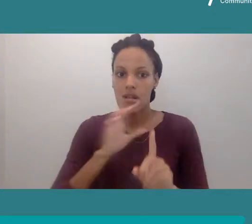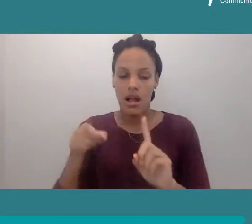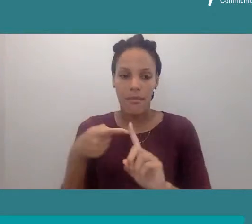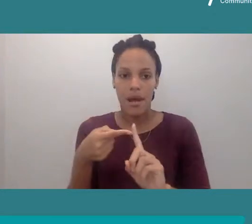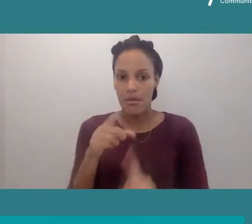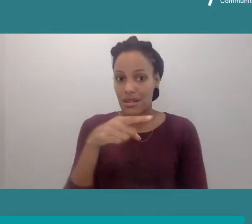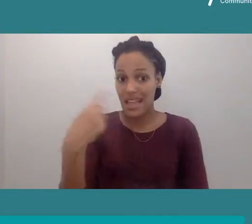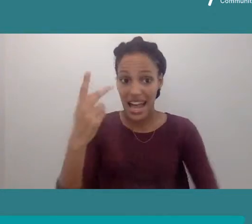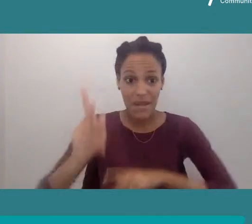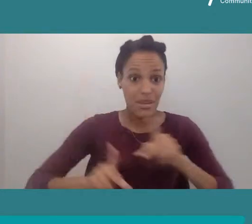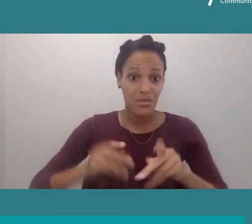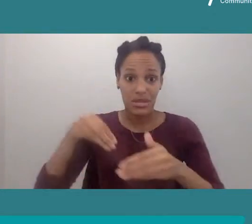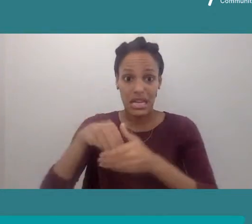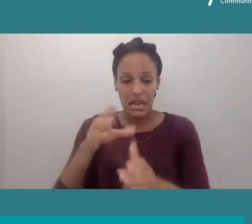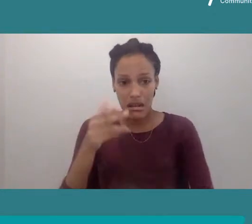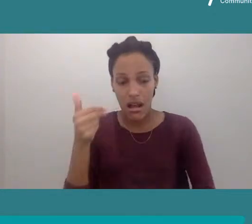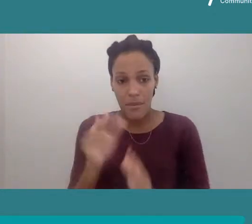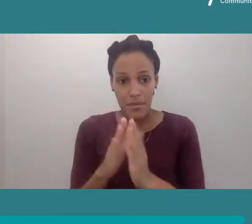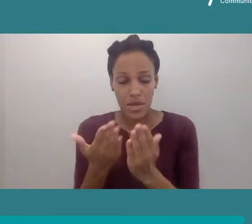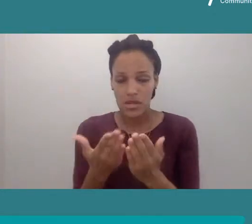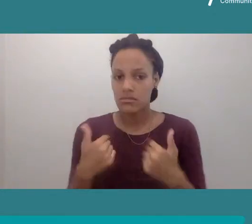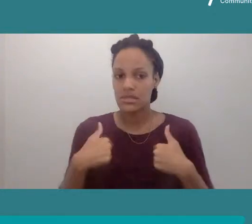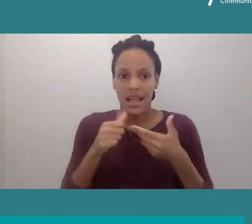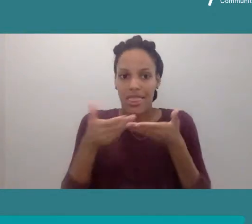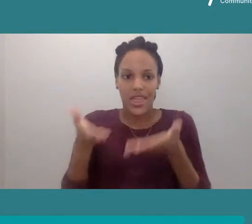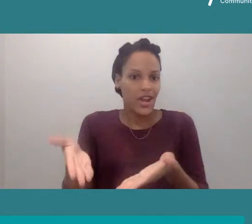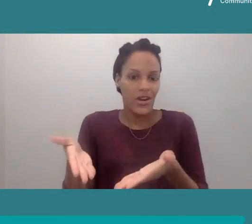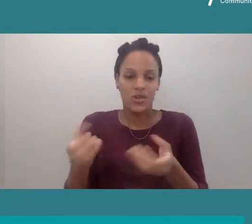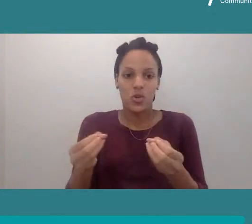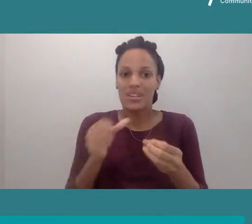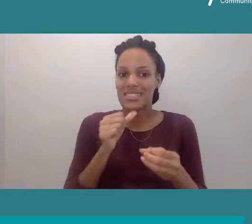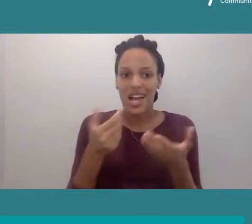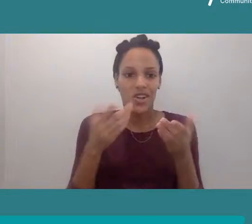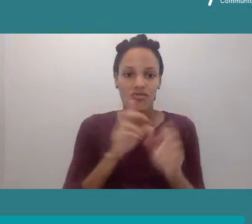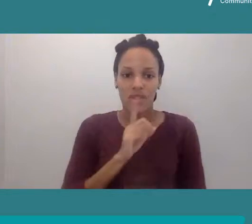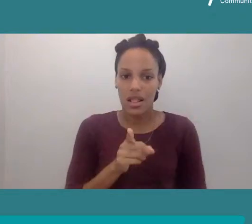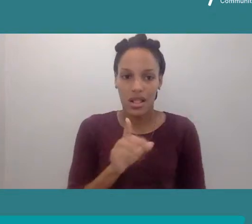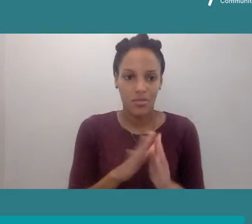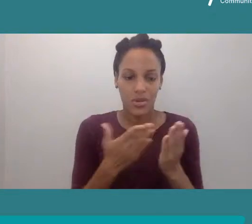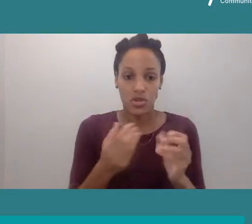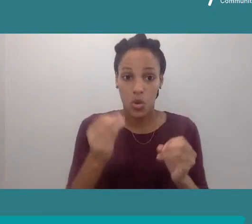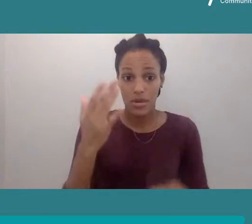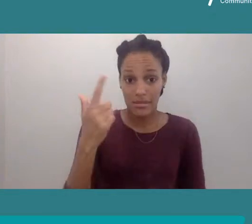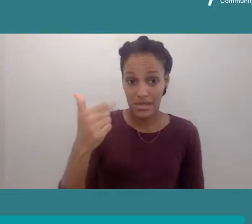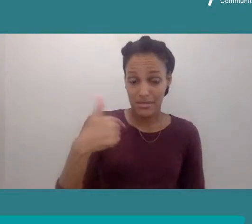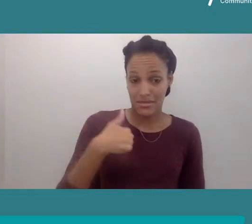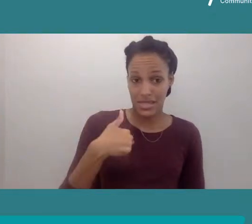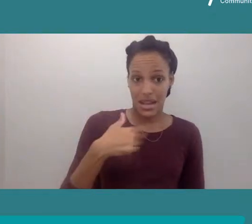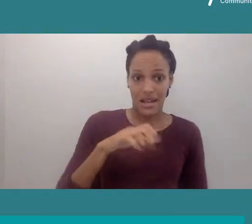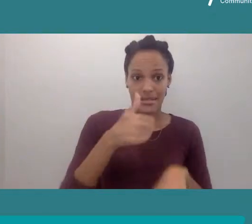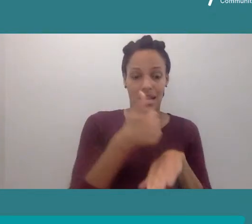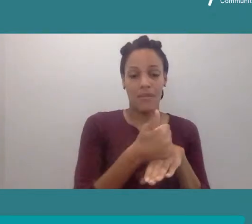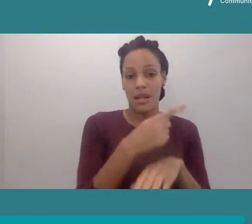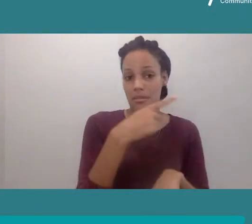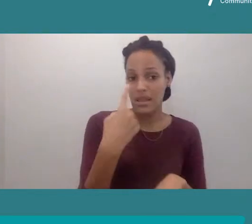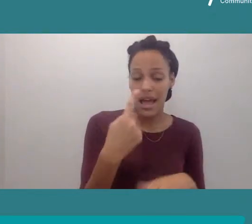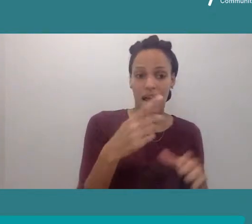did not exist. That is why I put together Black Comics: The Politics of Race & Representation